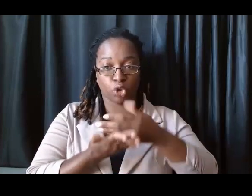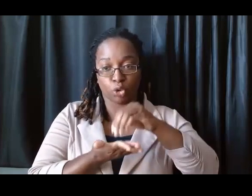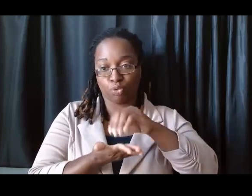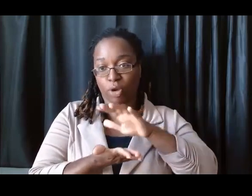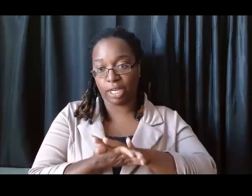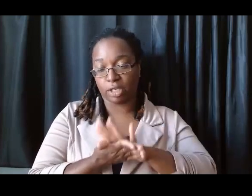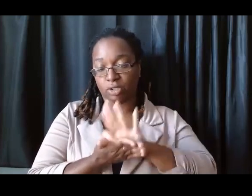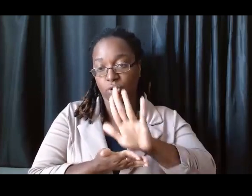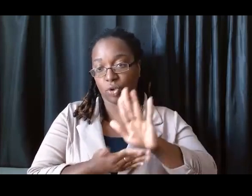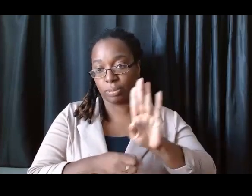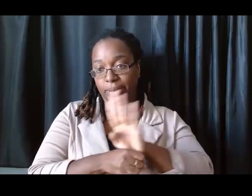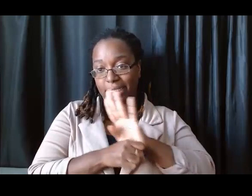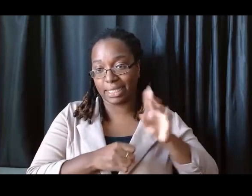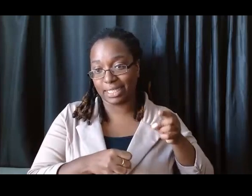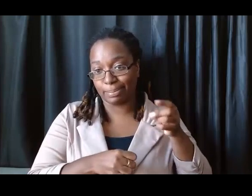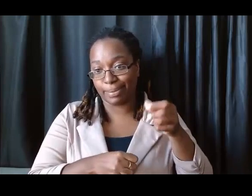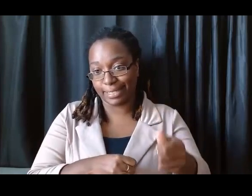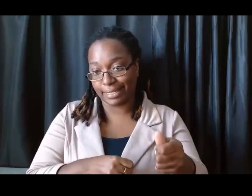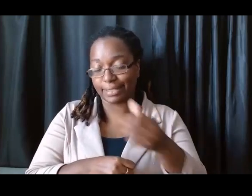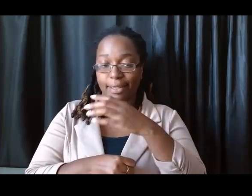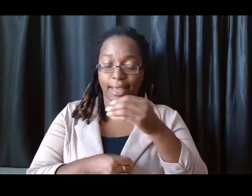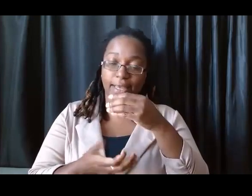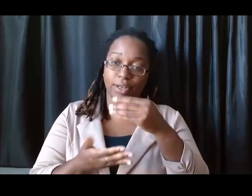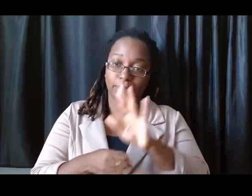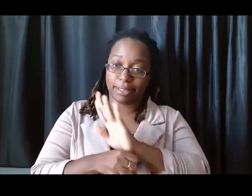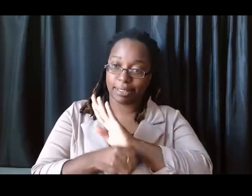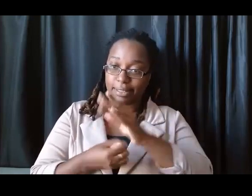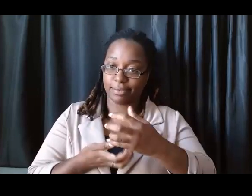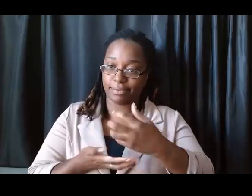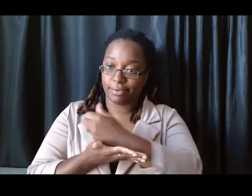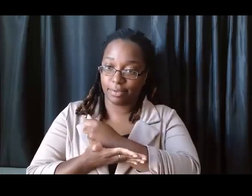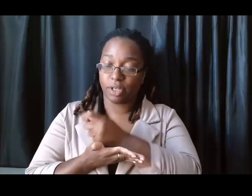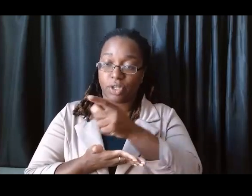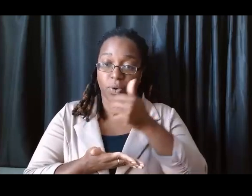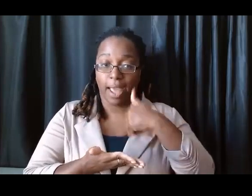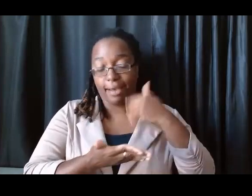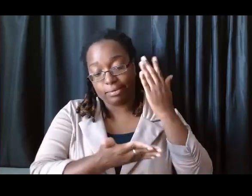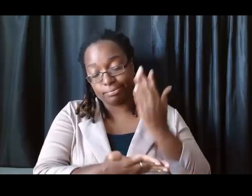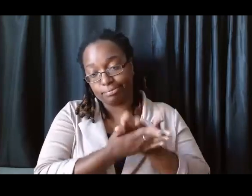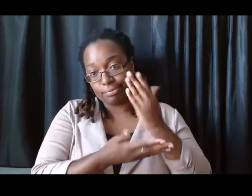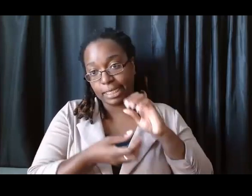And what your business revenue is so that you have the reality of what your NESE is.